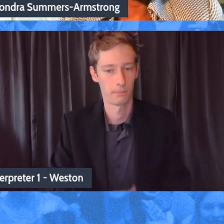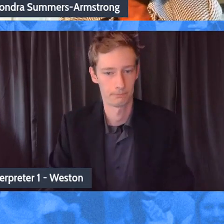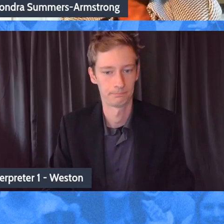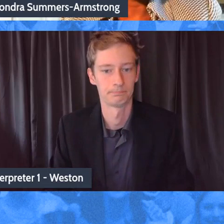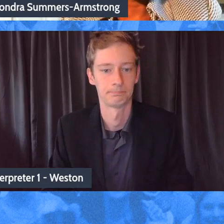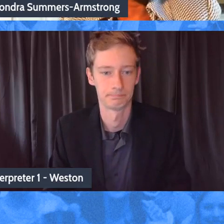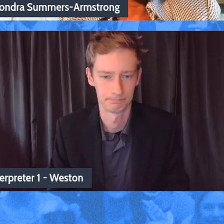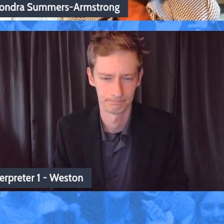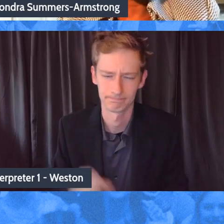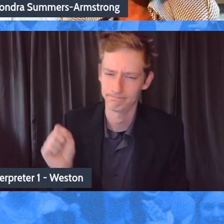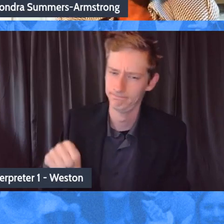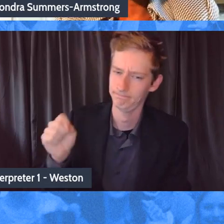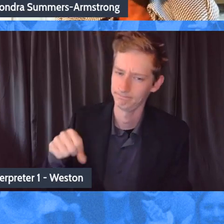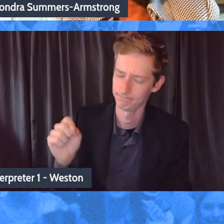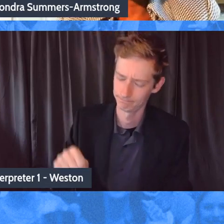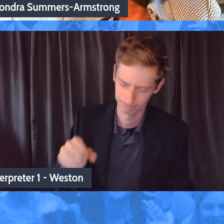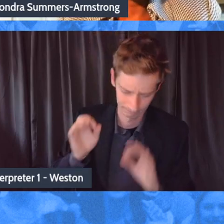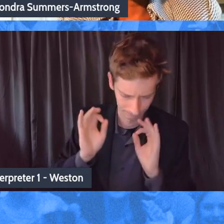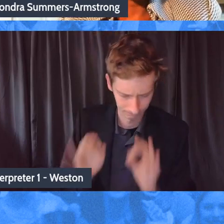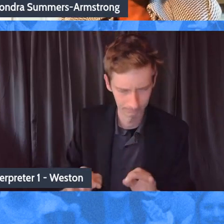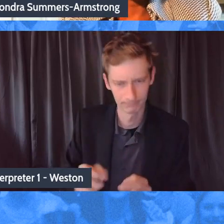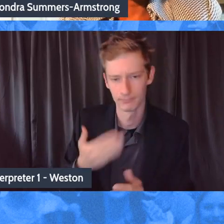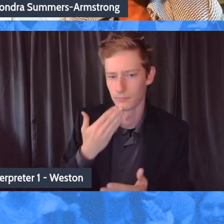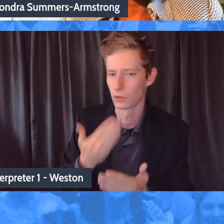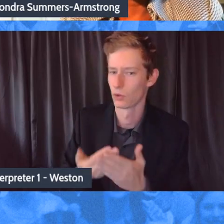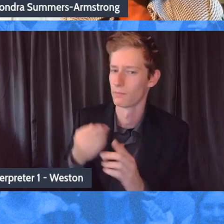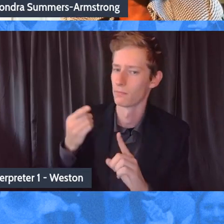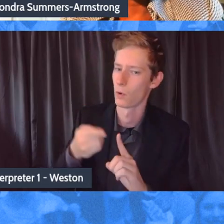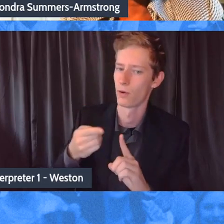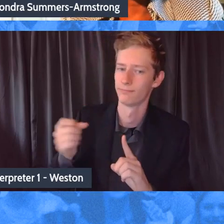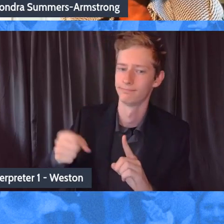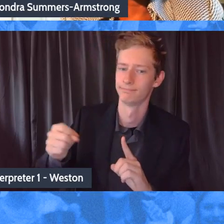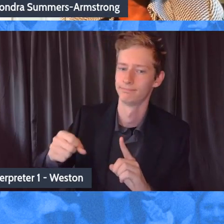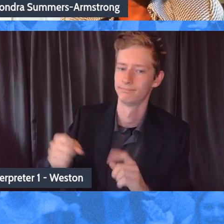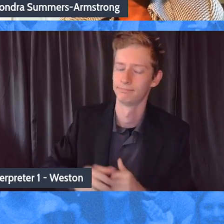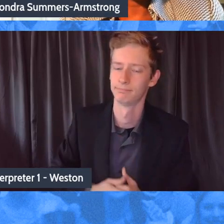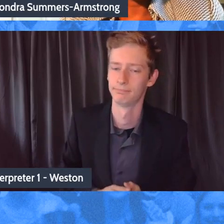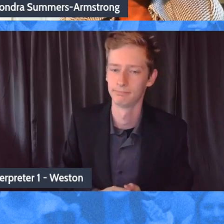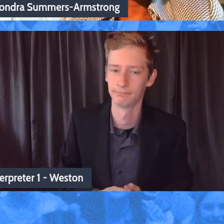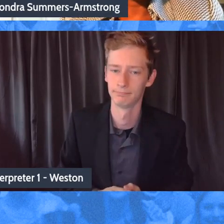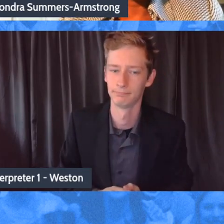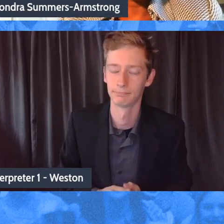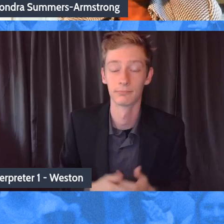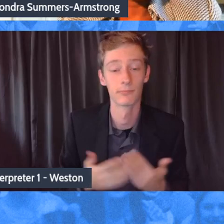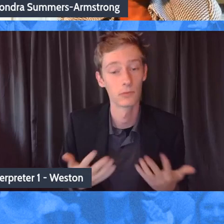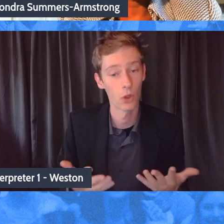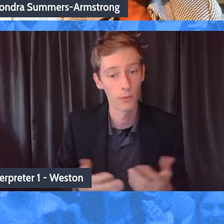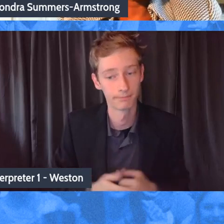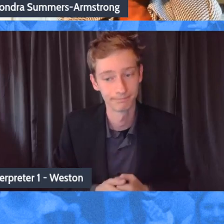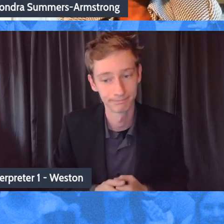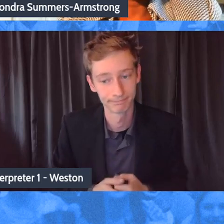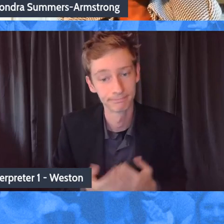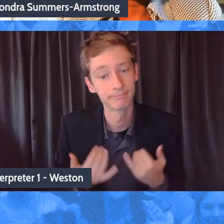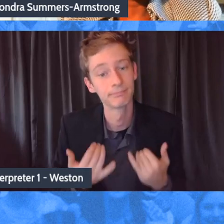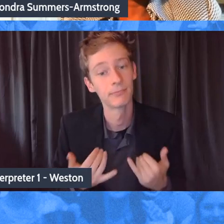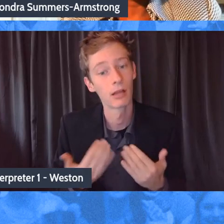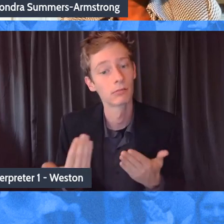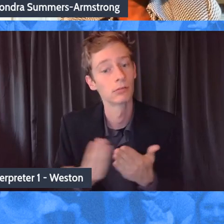Absolutely. That's a really excellent and important point. So switching gears a little bit,